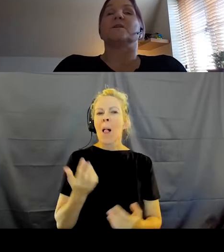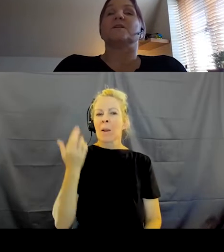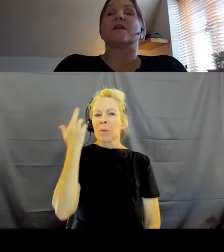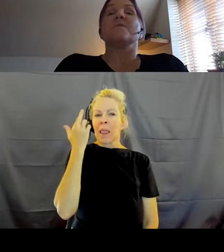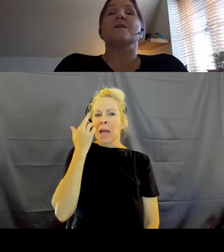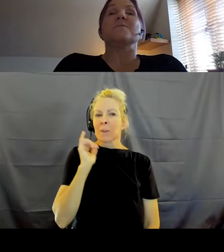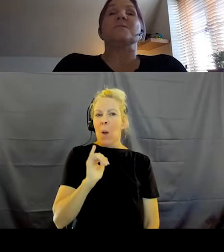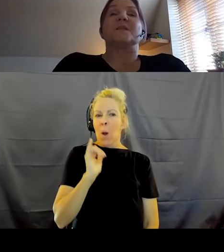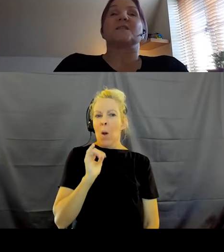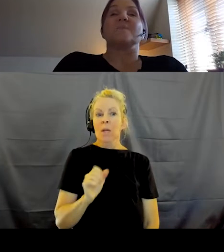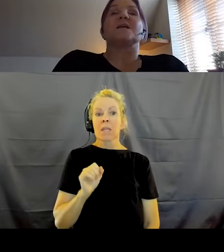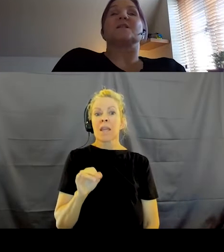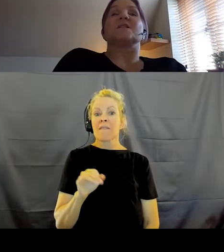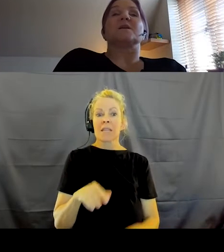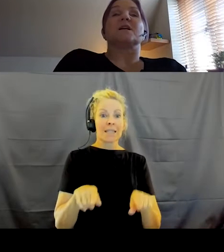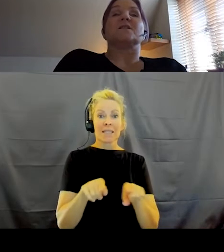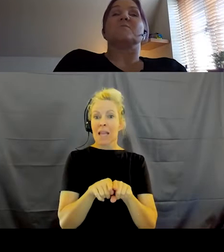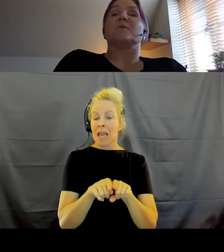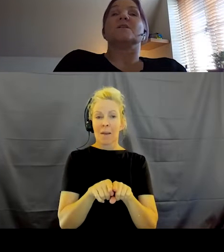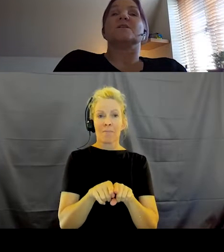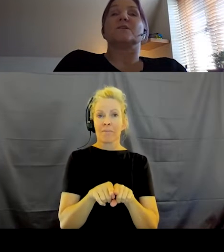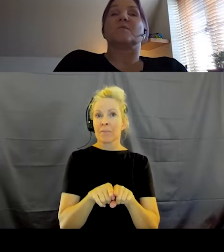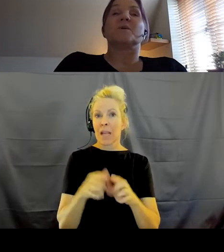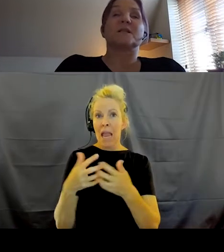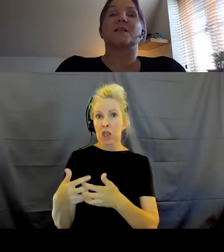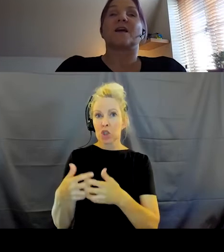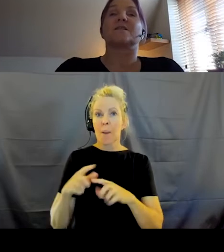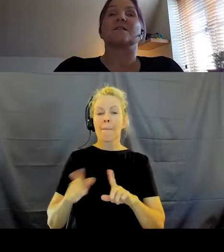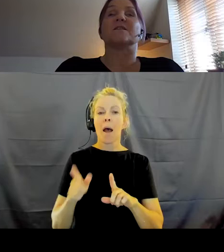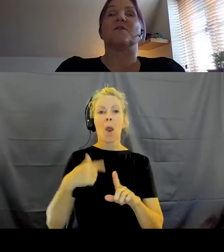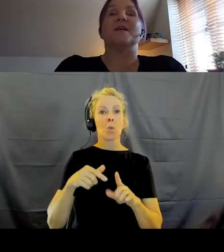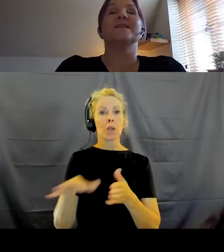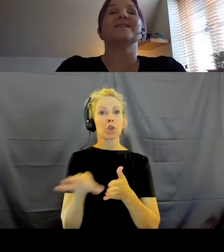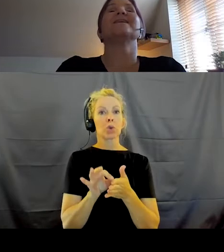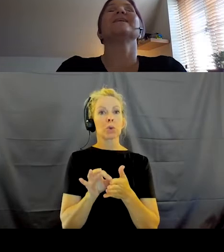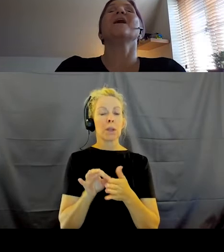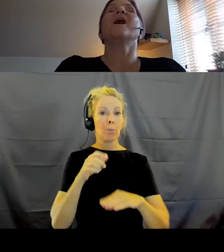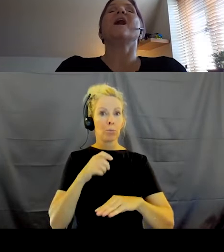do the same thing with the same text to speech engine, but we choose a British accented voice